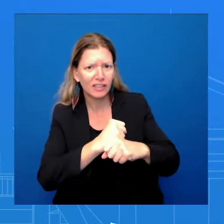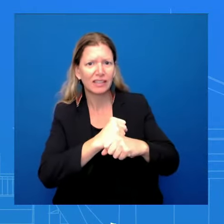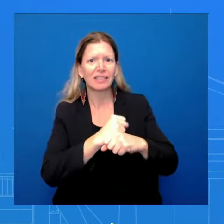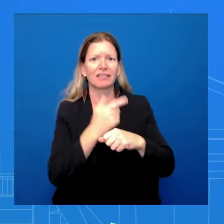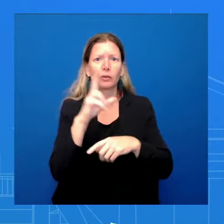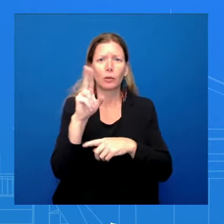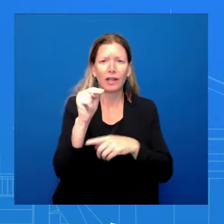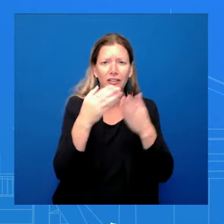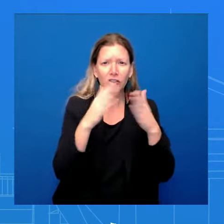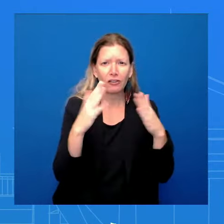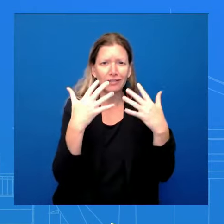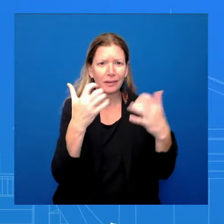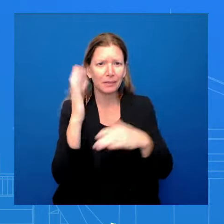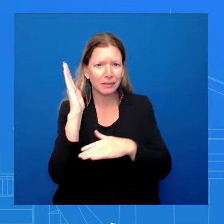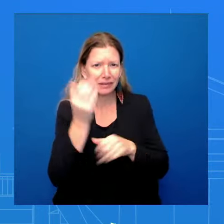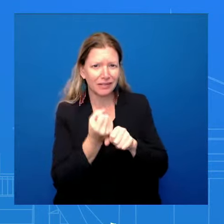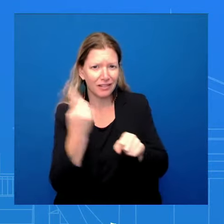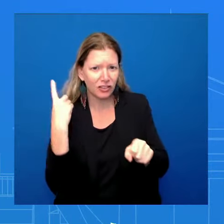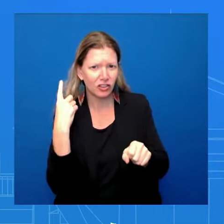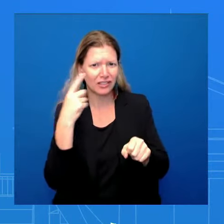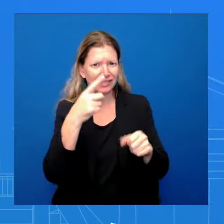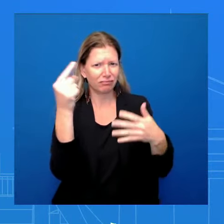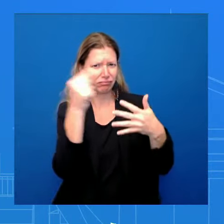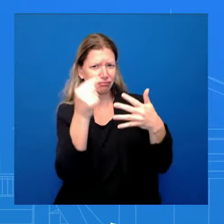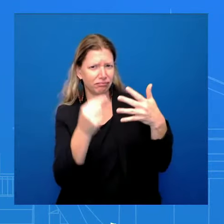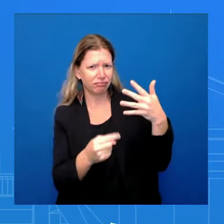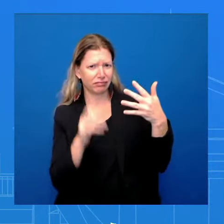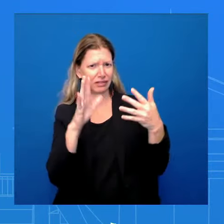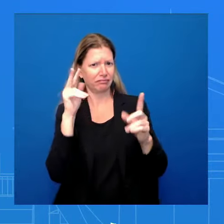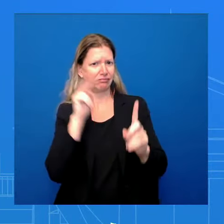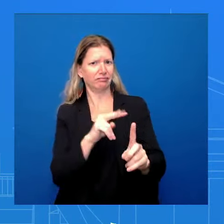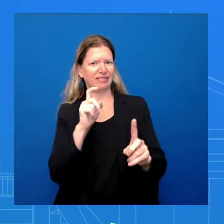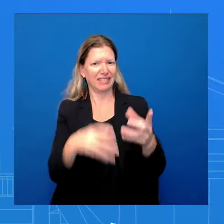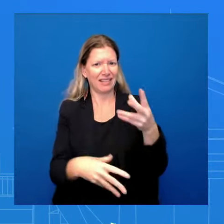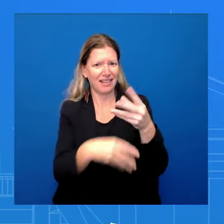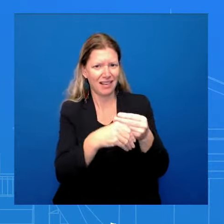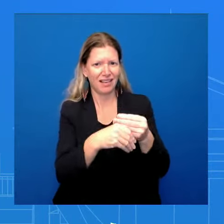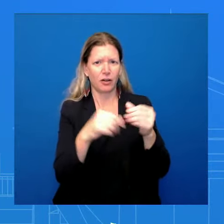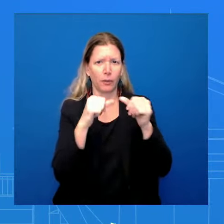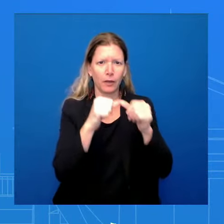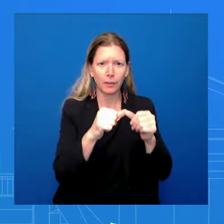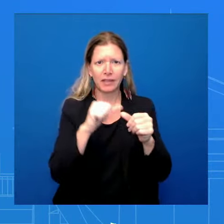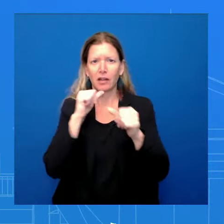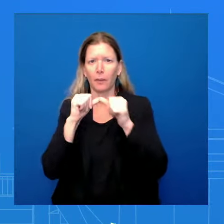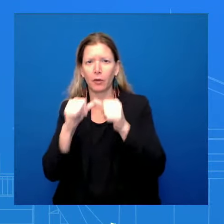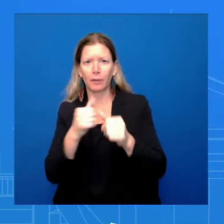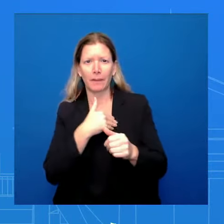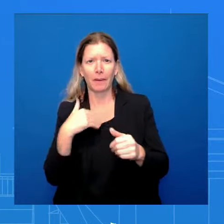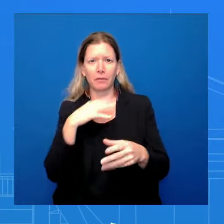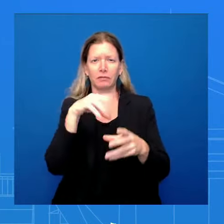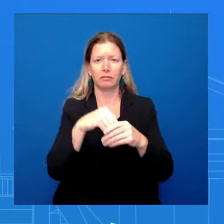and non-permanent members to the U.N. Security Council and that we need a wider geographic represent- -- representation on the Security Council.